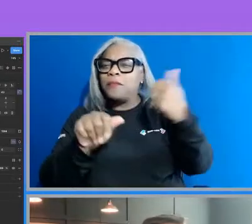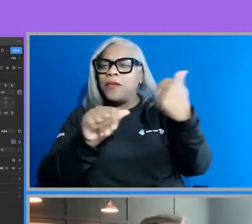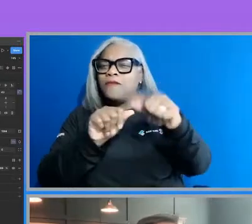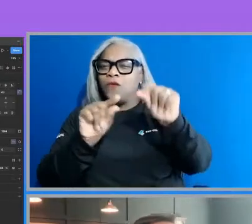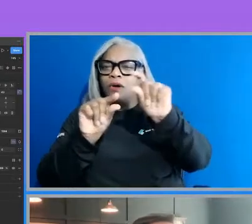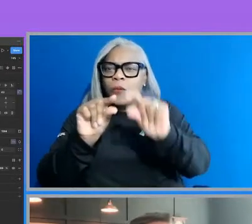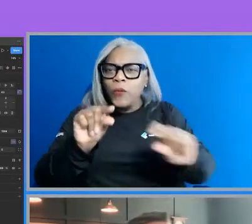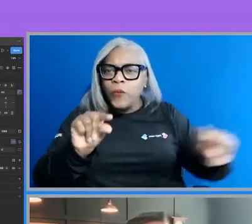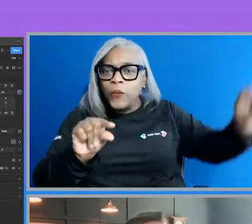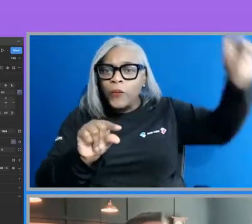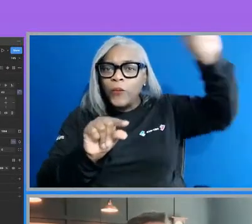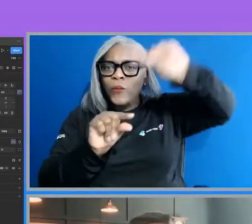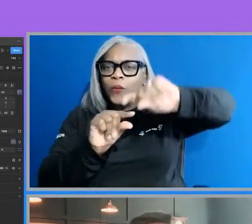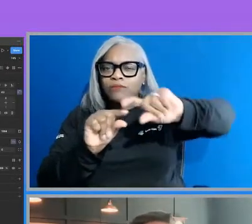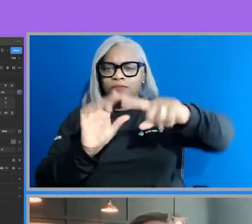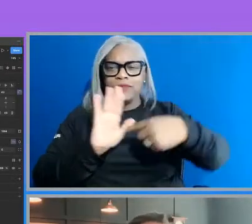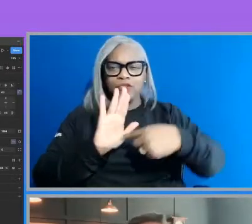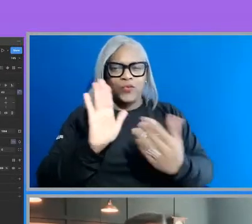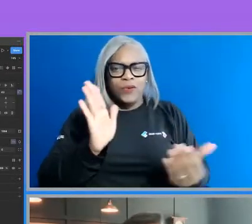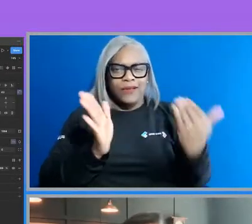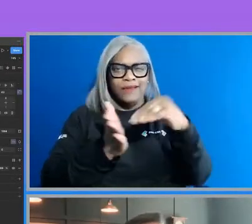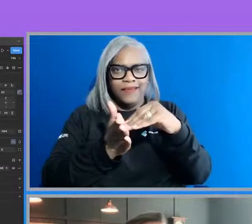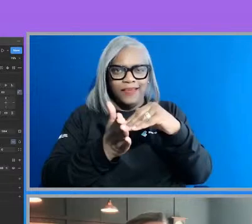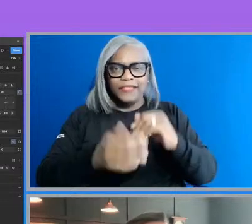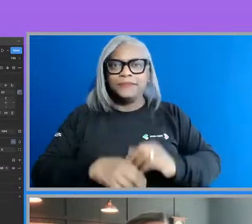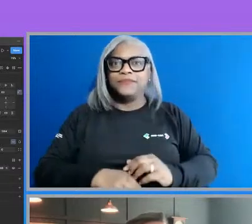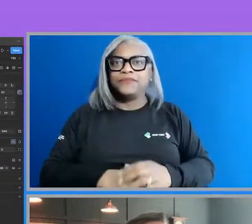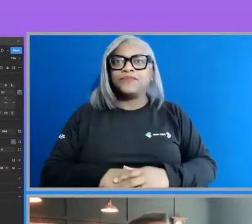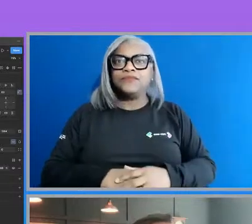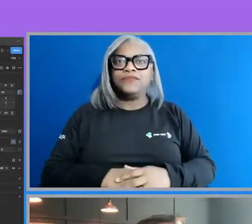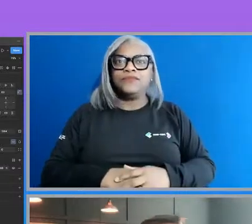more time. Now I'm showing a donut chart. And I'm not saying